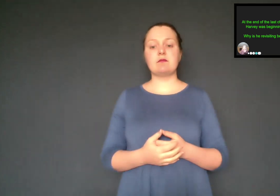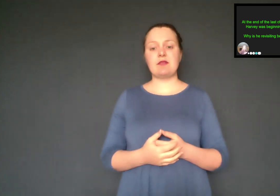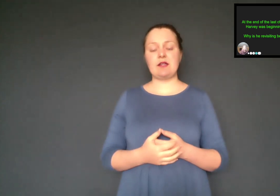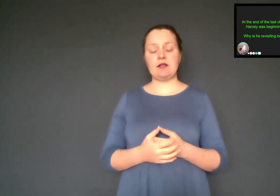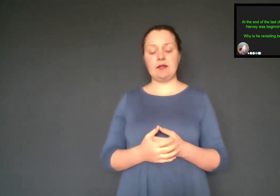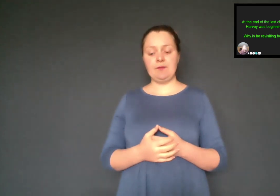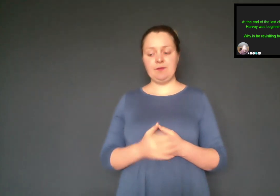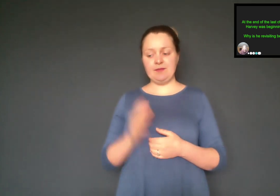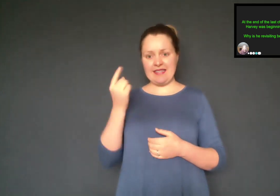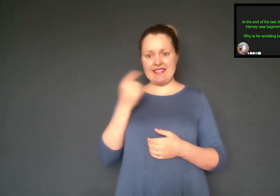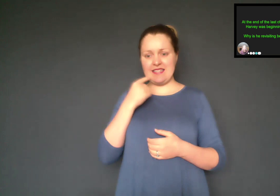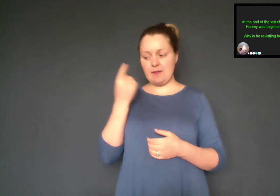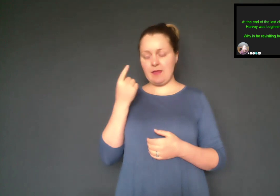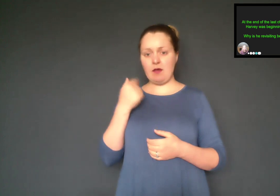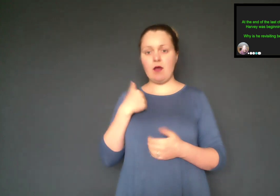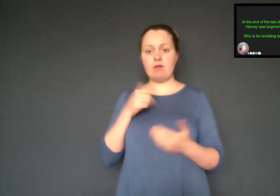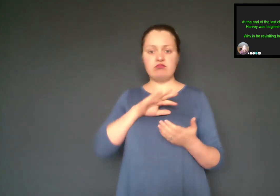he said something i'm actually gonna go back